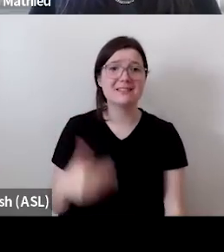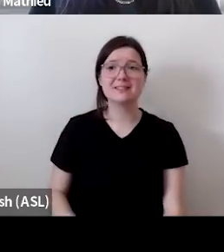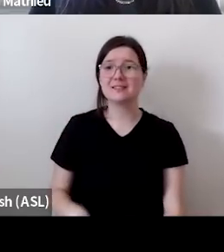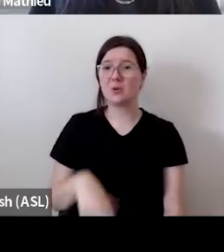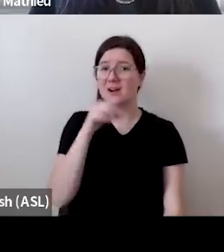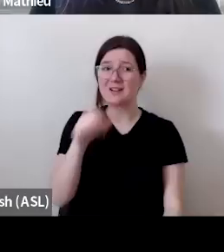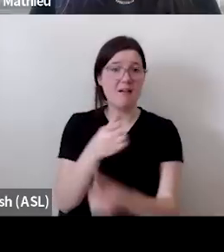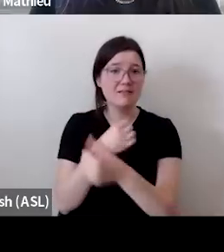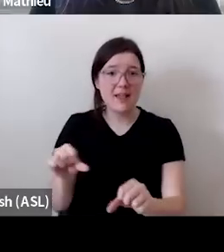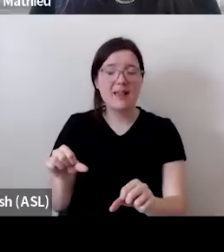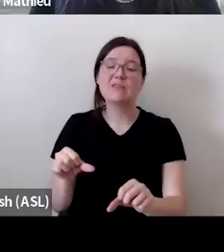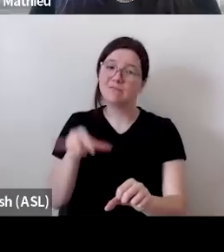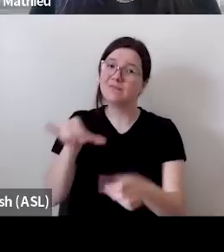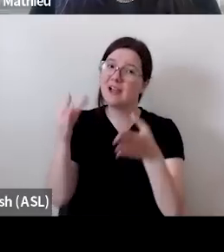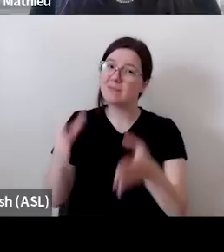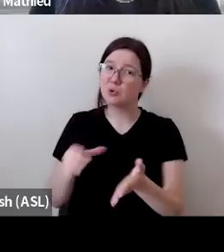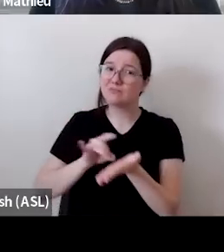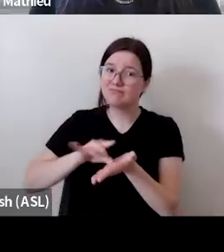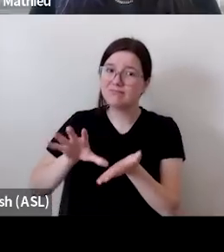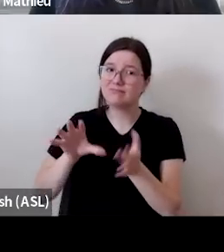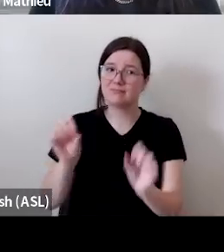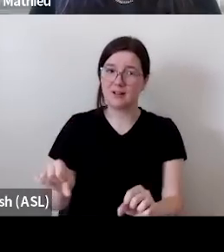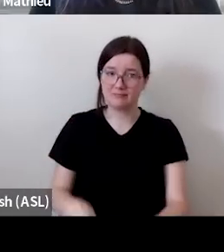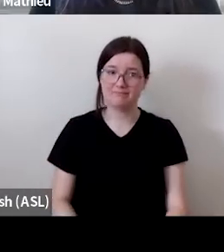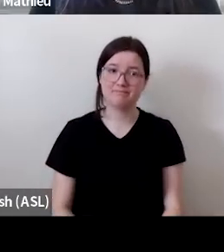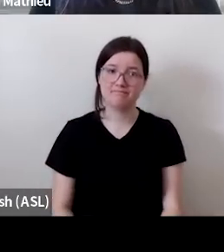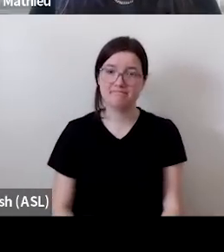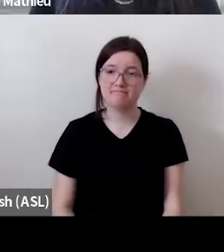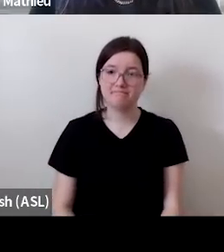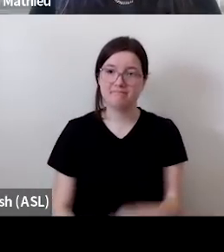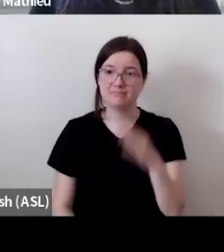and things like that. So I think it's definitely worth filing